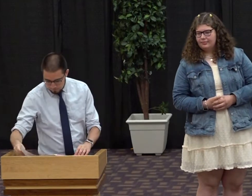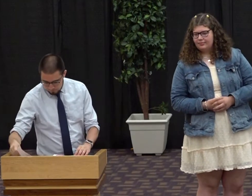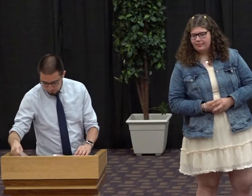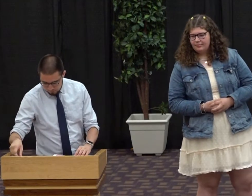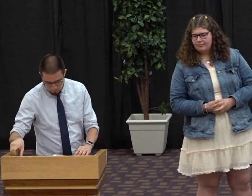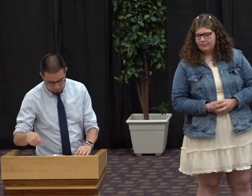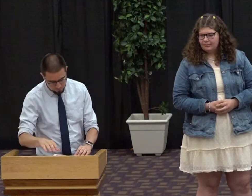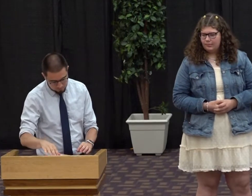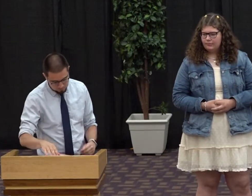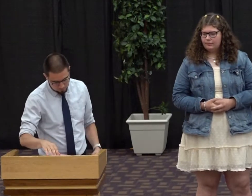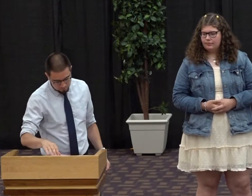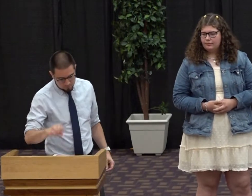Dylan Schindler. He's not here.